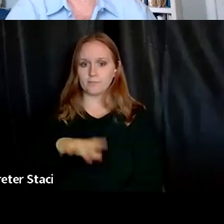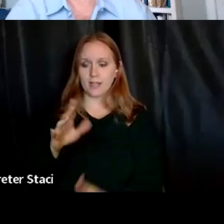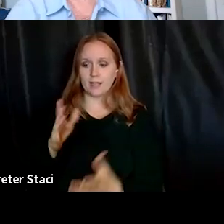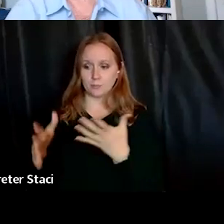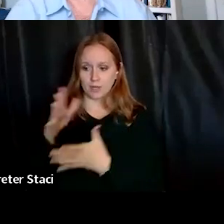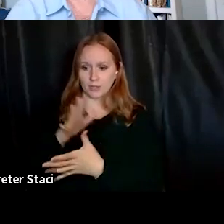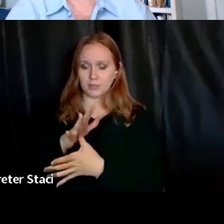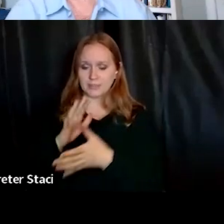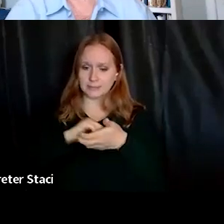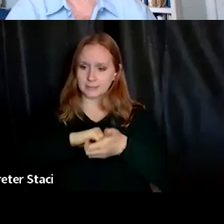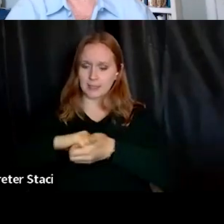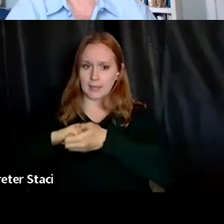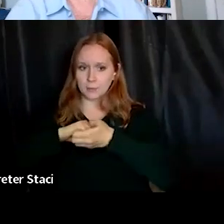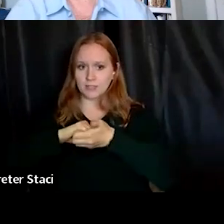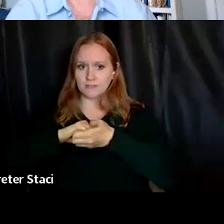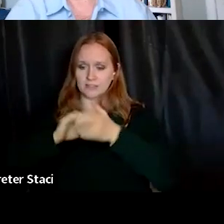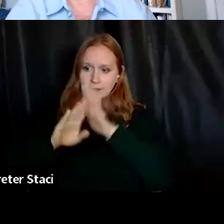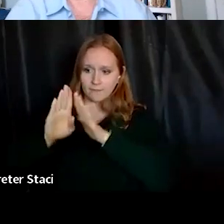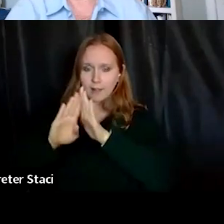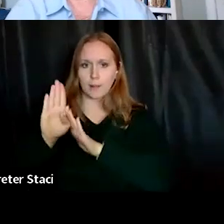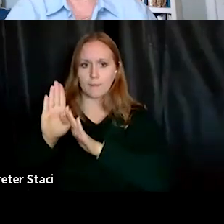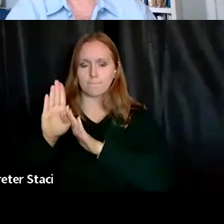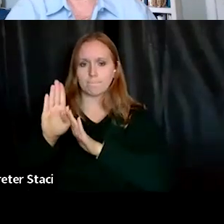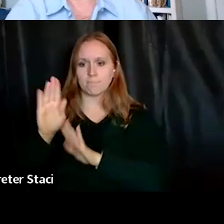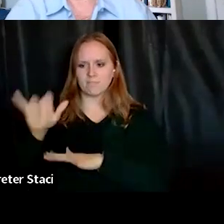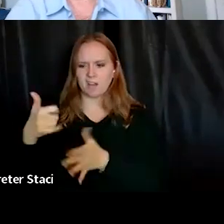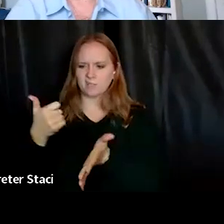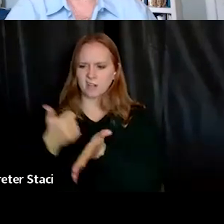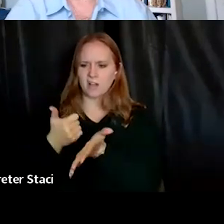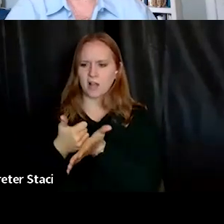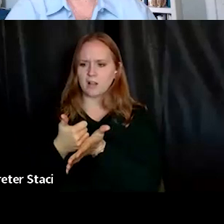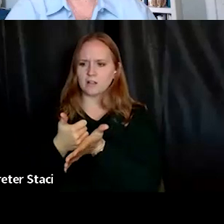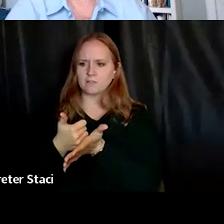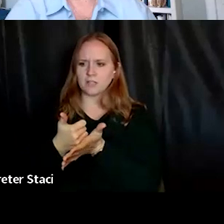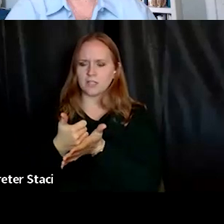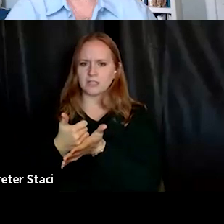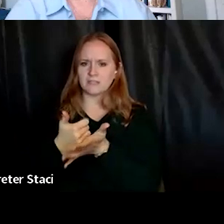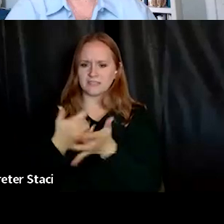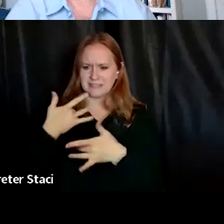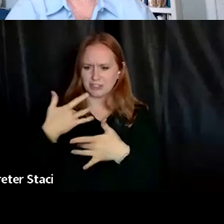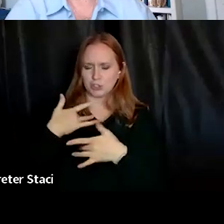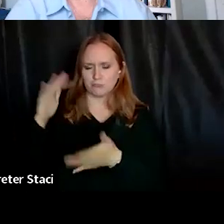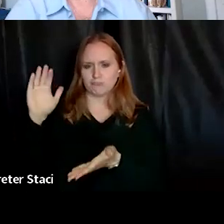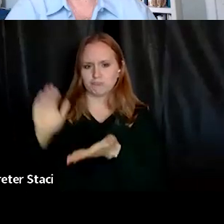has helped kind of mitigate any kind of concerns that have come out about the priorities